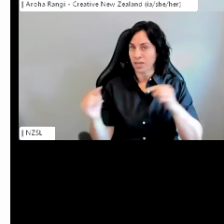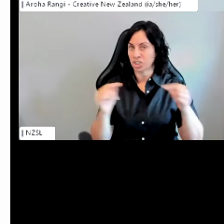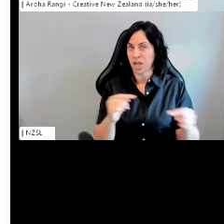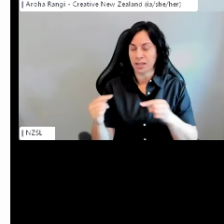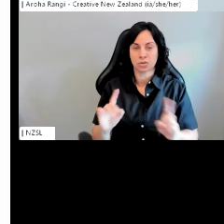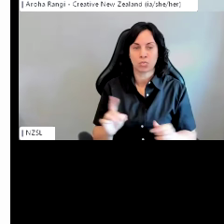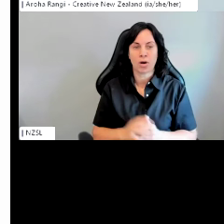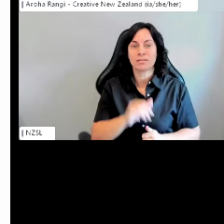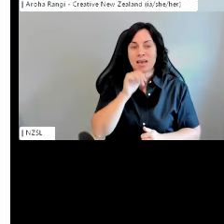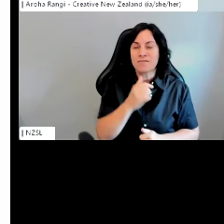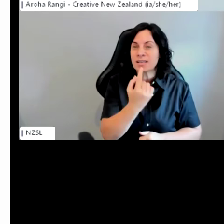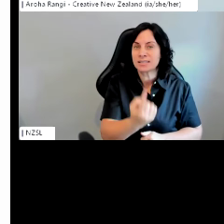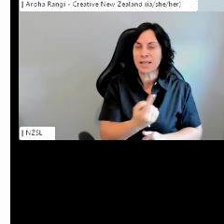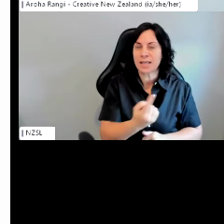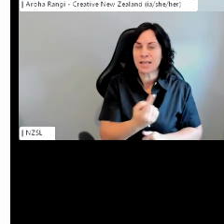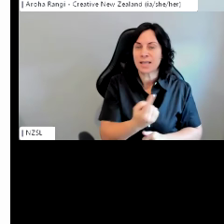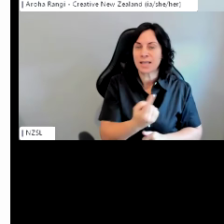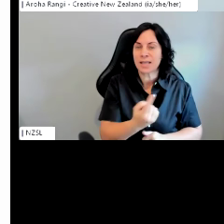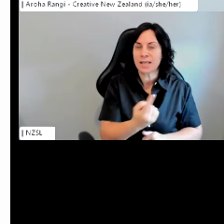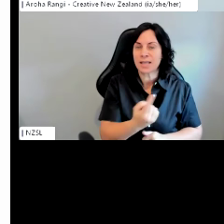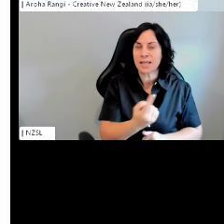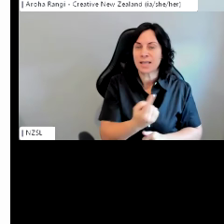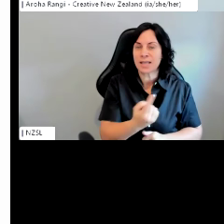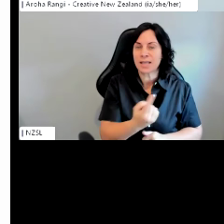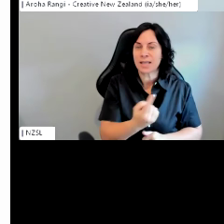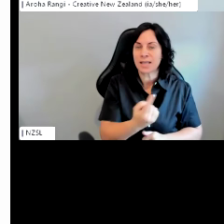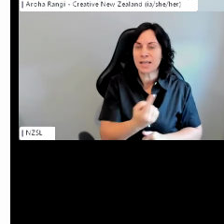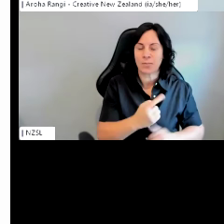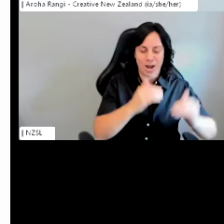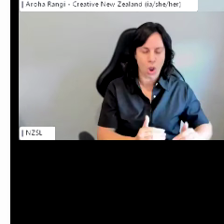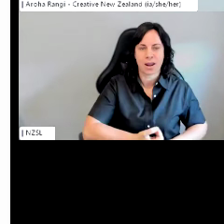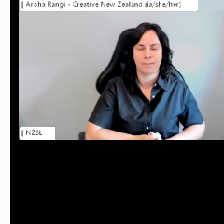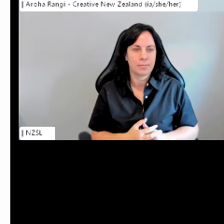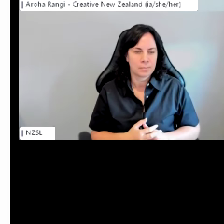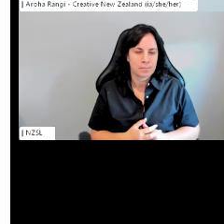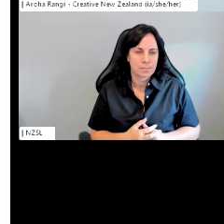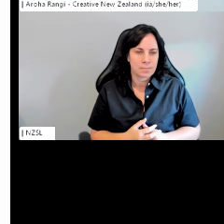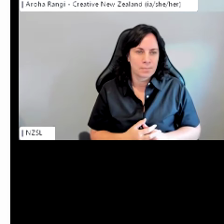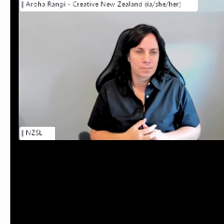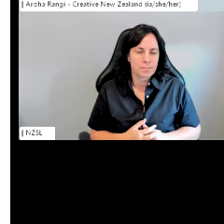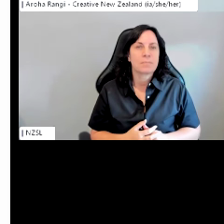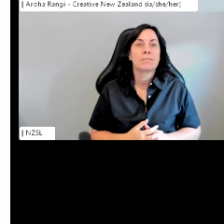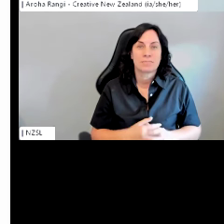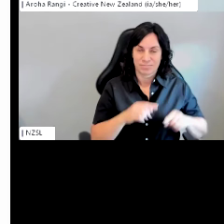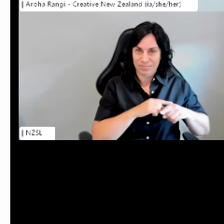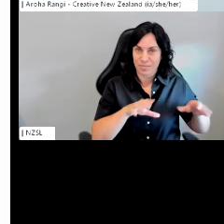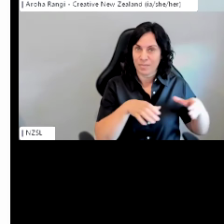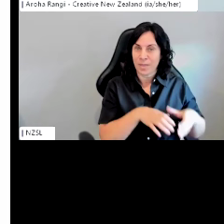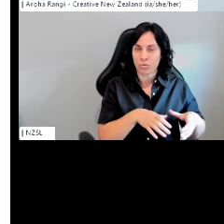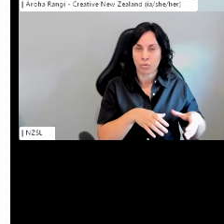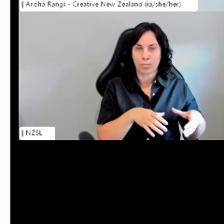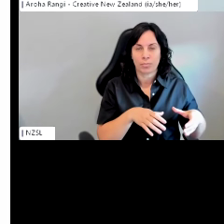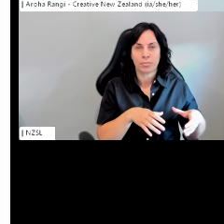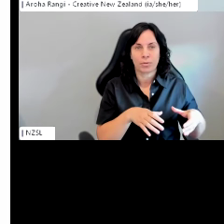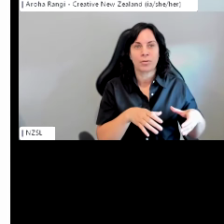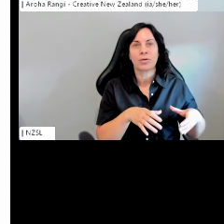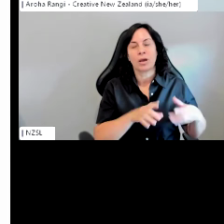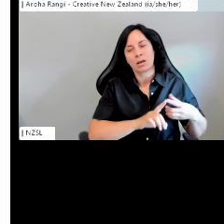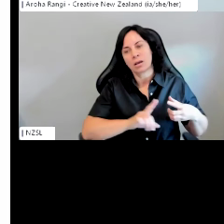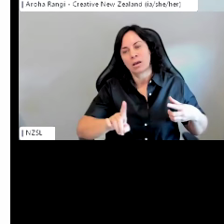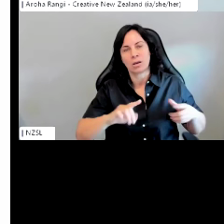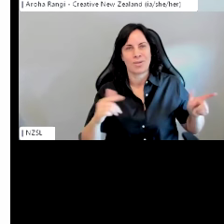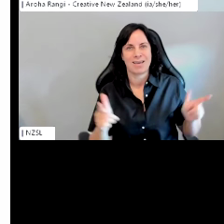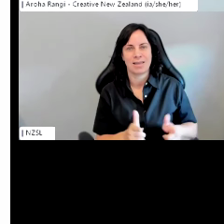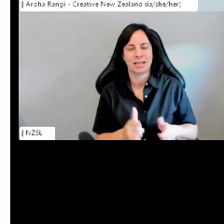income levels, this is split into four are the ones that are uh are attending um uh fewer per